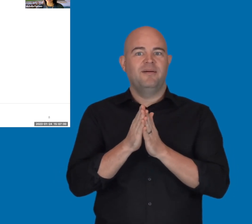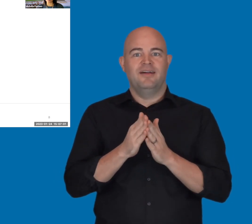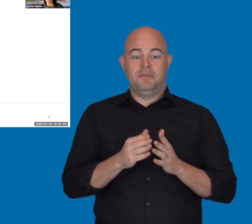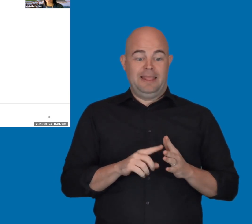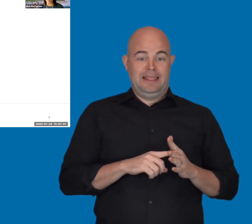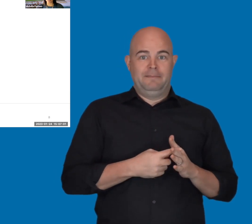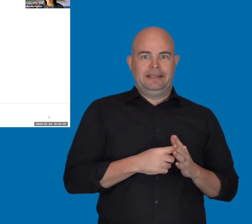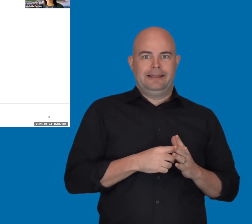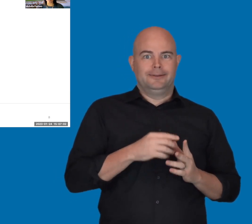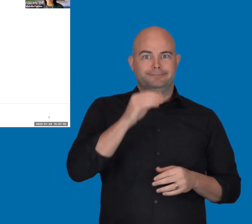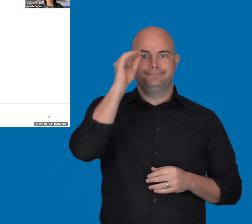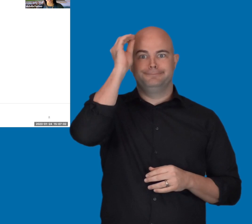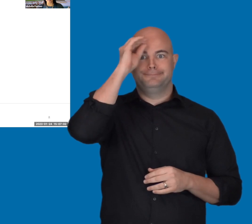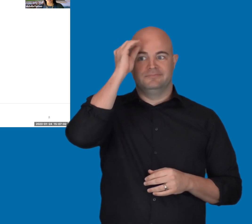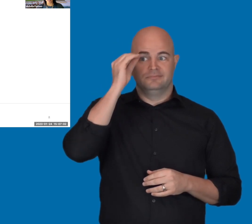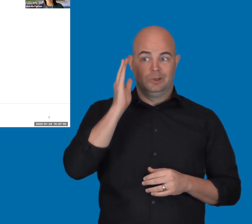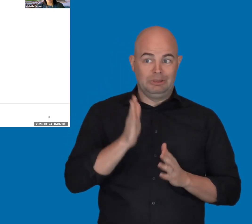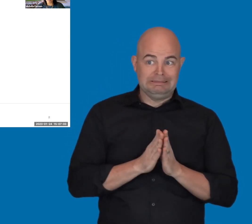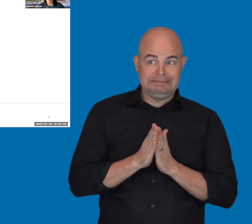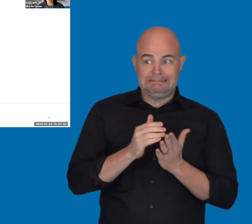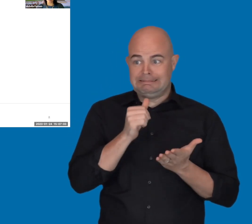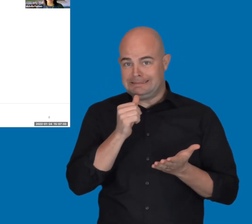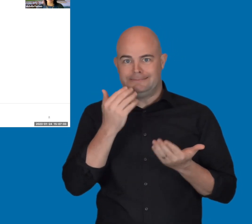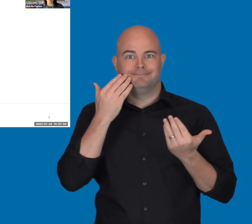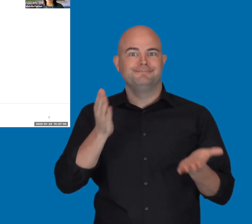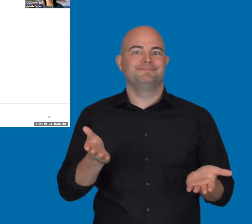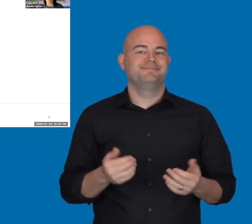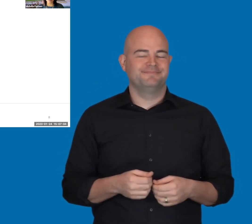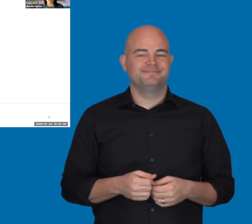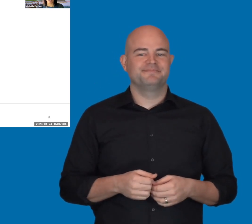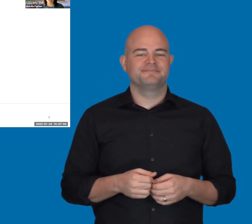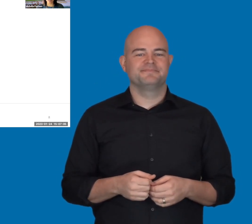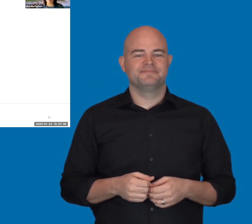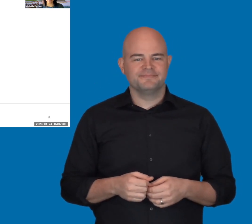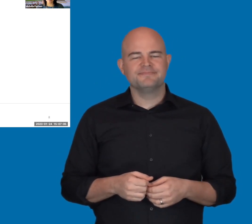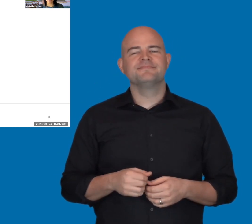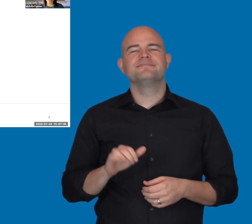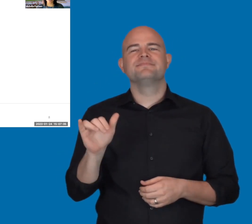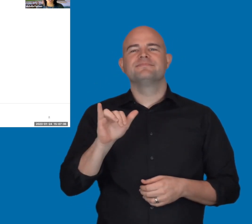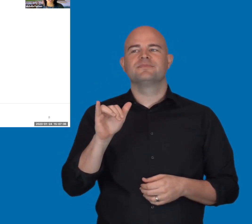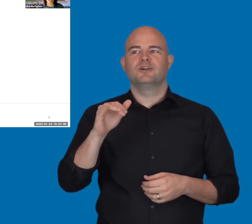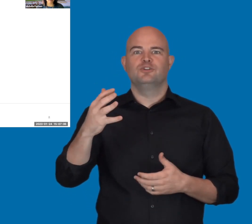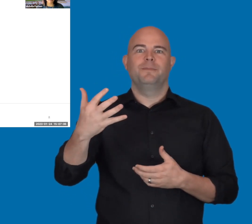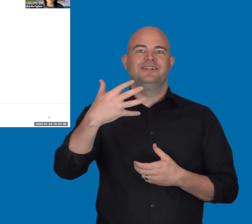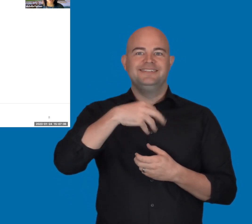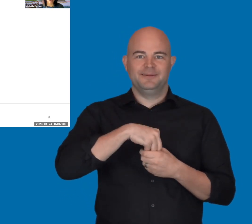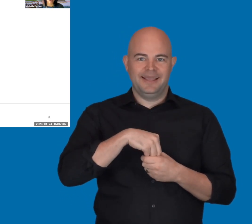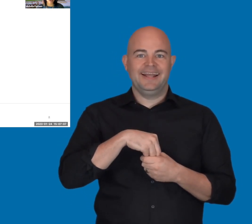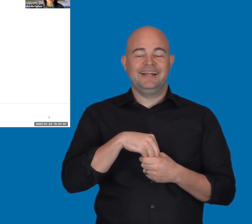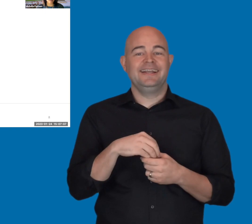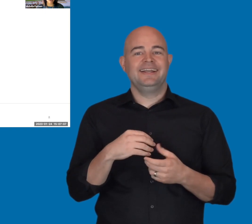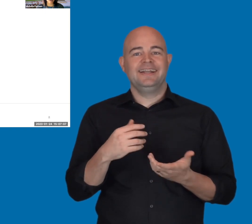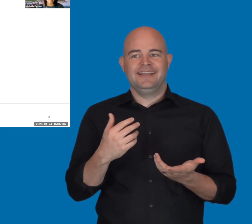Who is going to take our training? So, we wanted to create that interest and make sure that we had enough people that were --